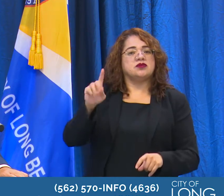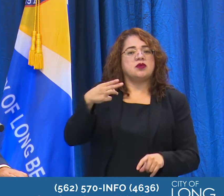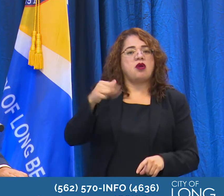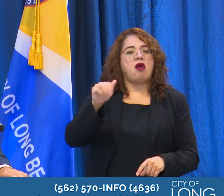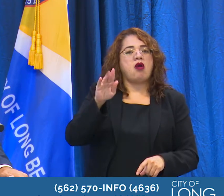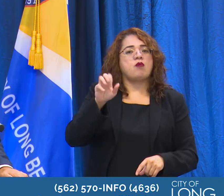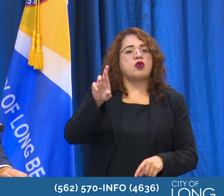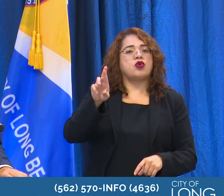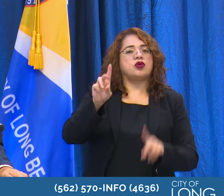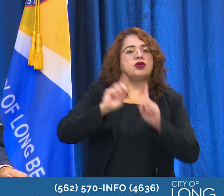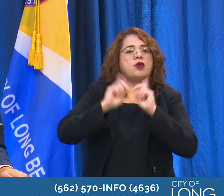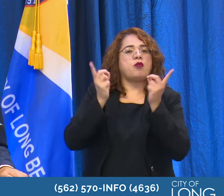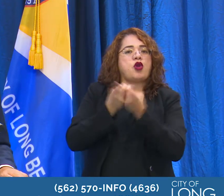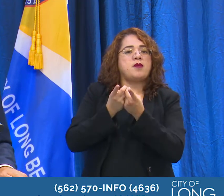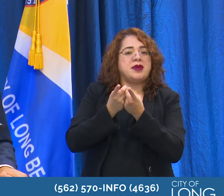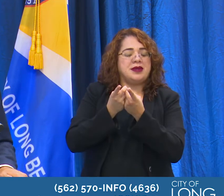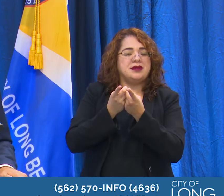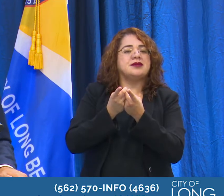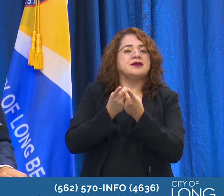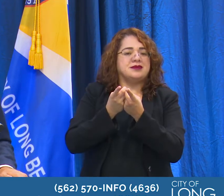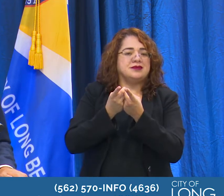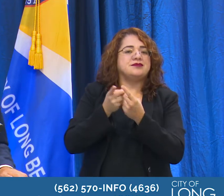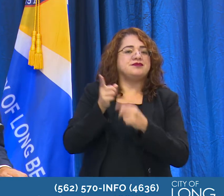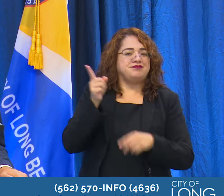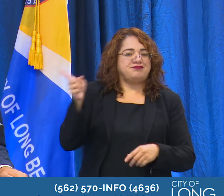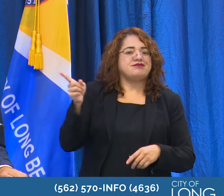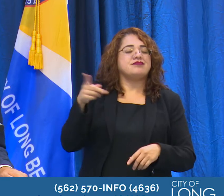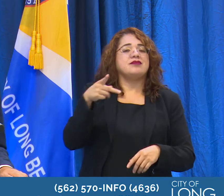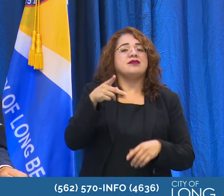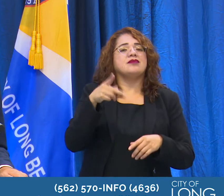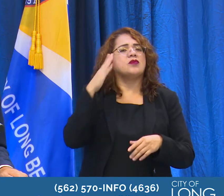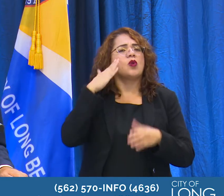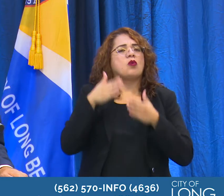City. The Port, along with us, has opened a new site that